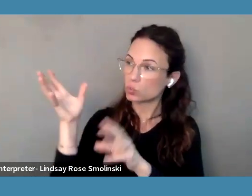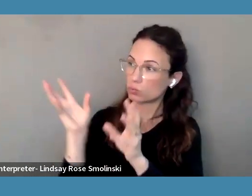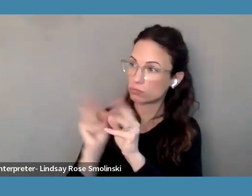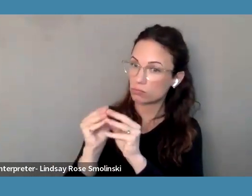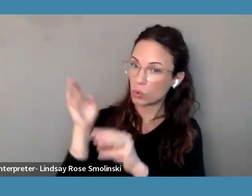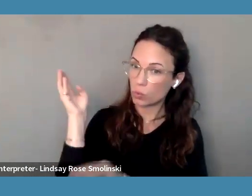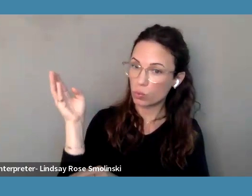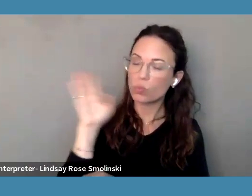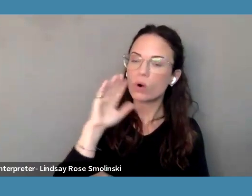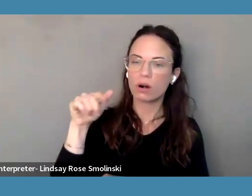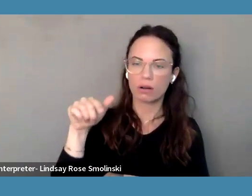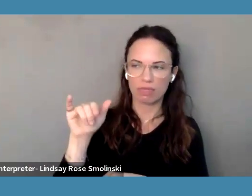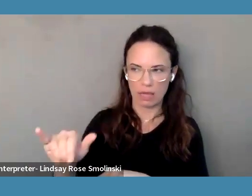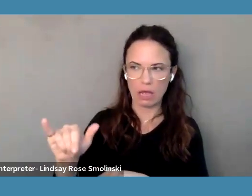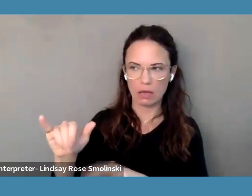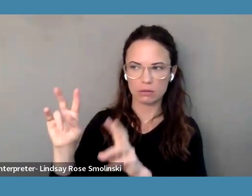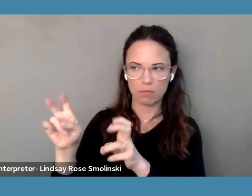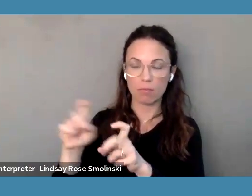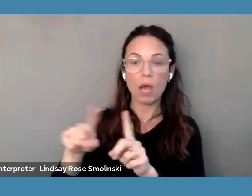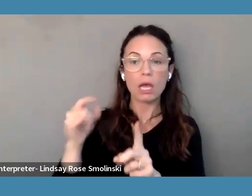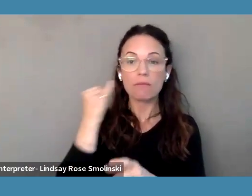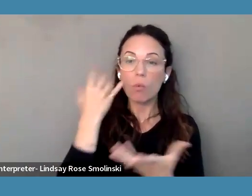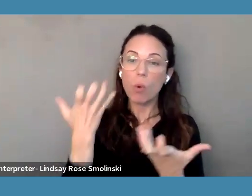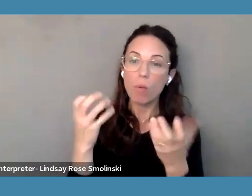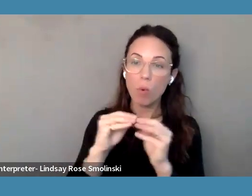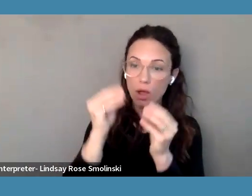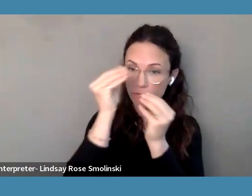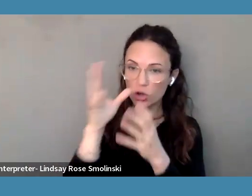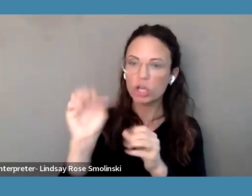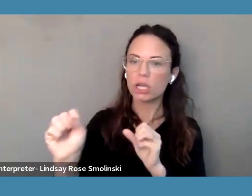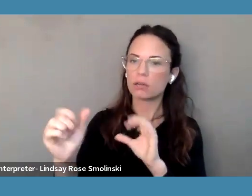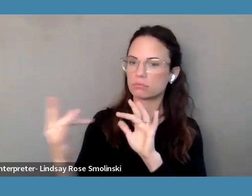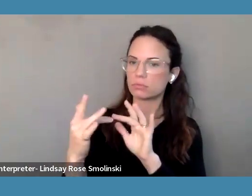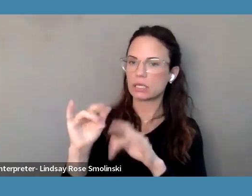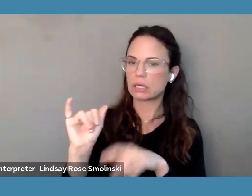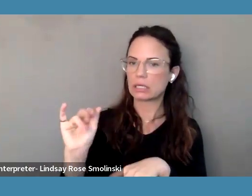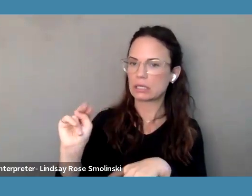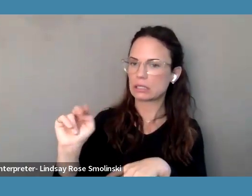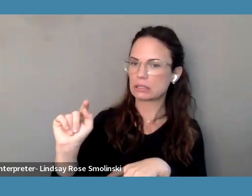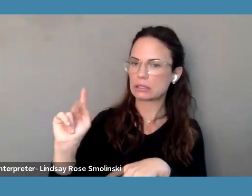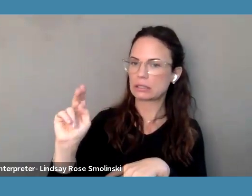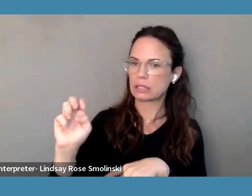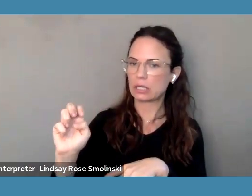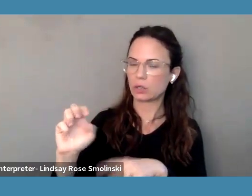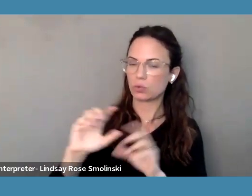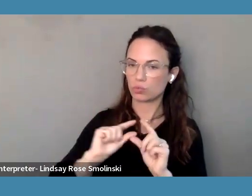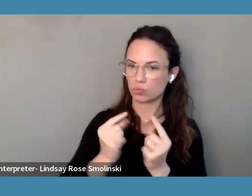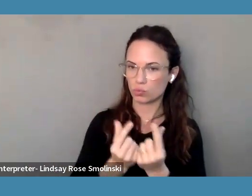but if you want additional information you can reach out to our intake unit or you can visit